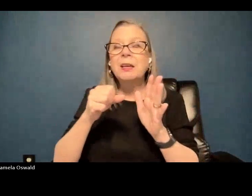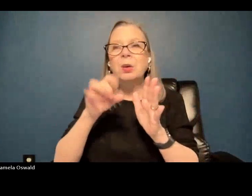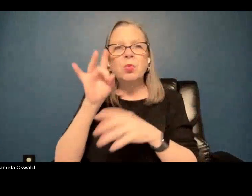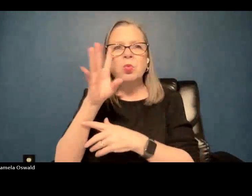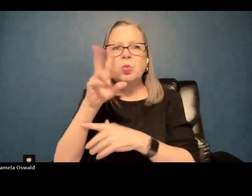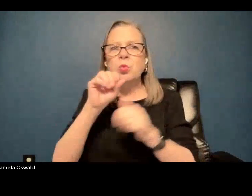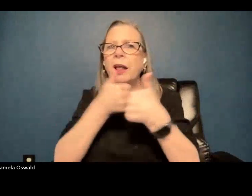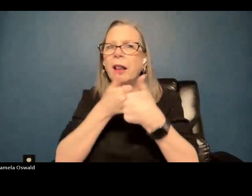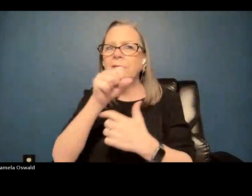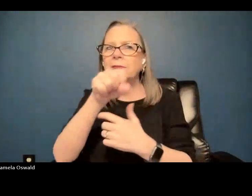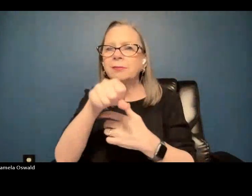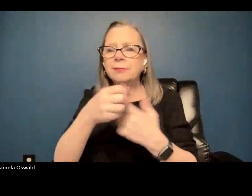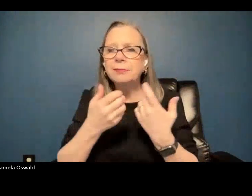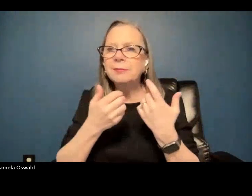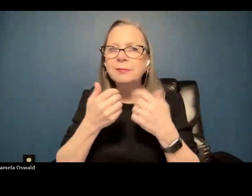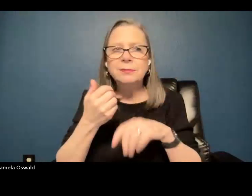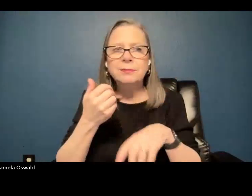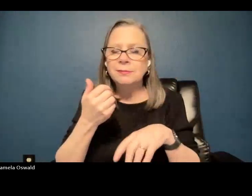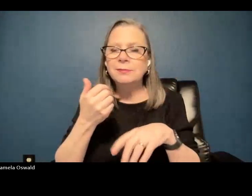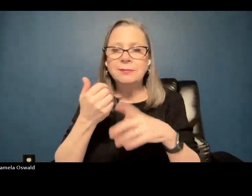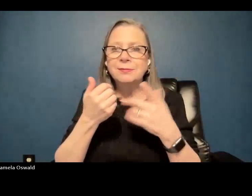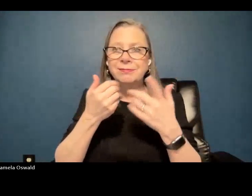you know, different changes at the federal level.